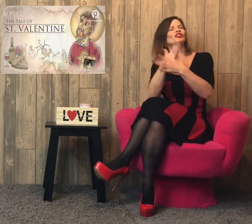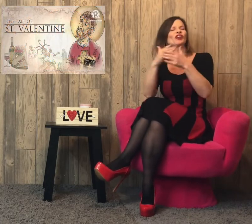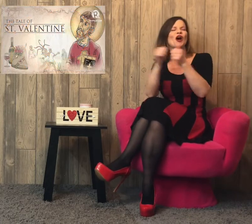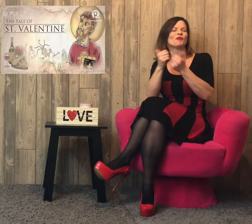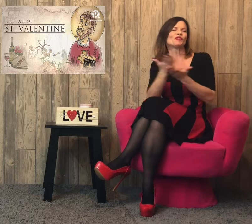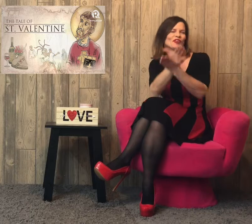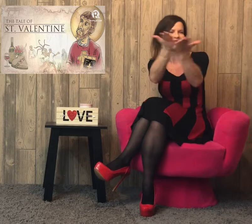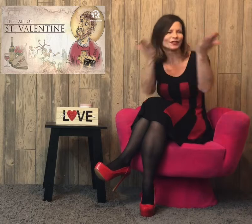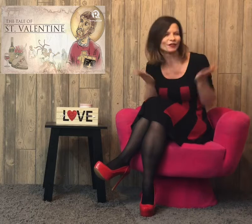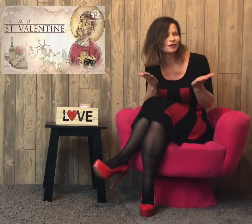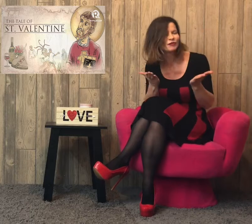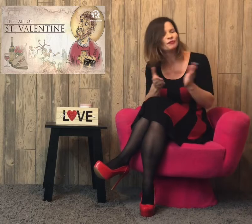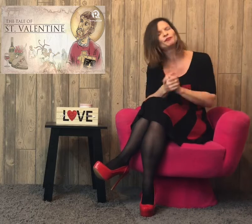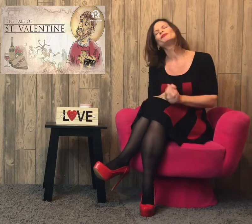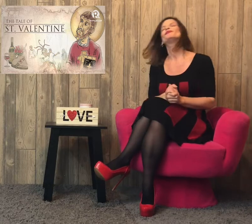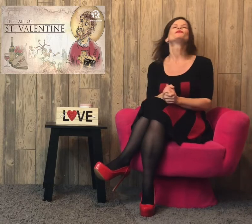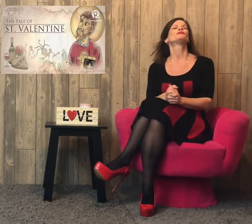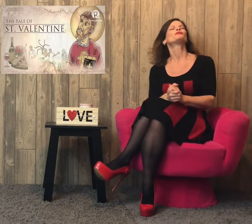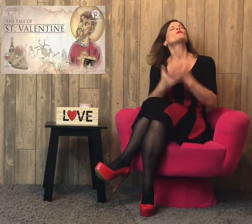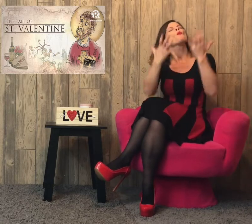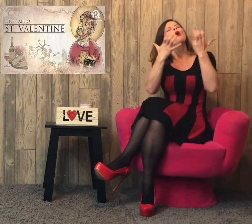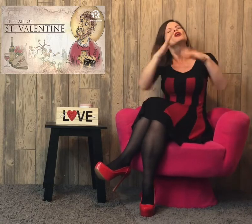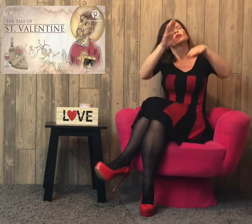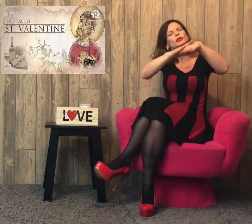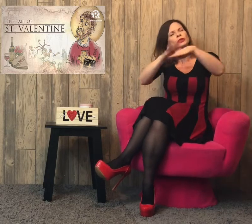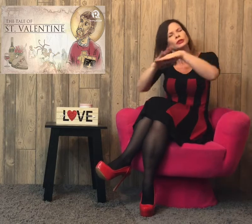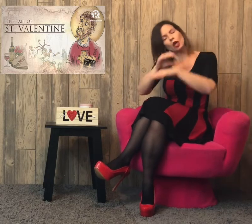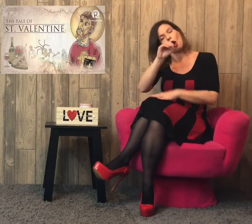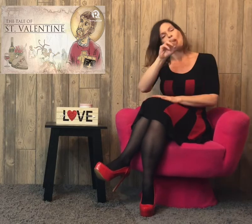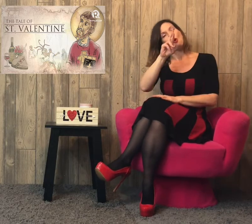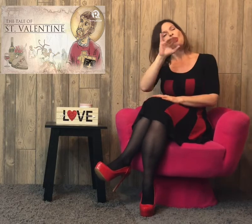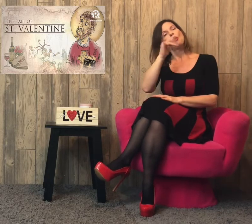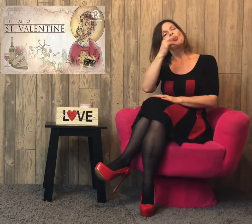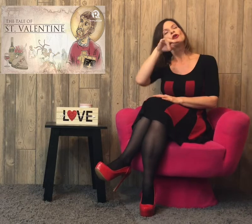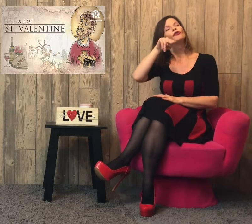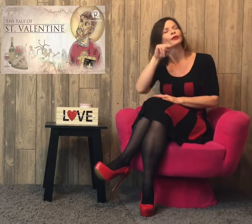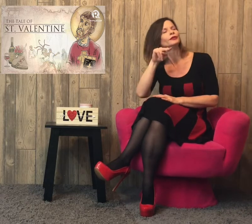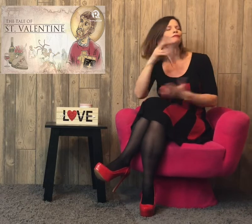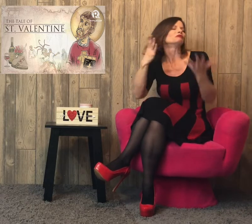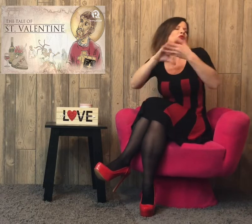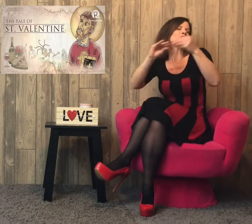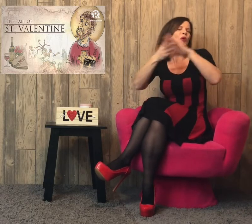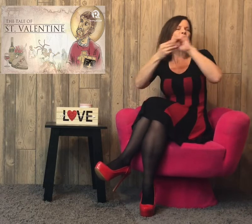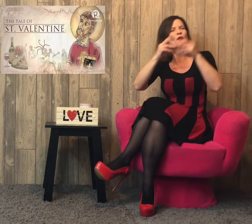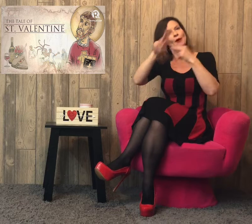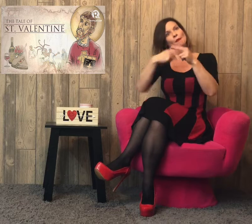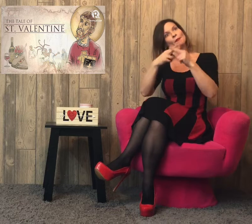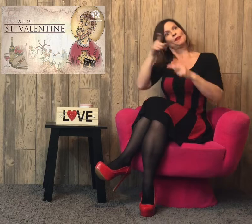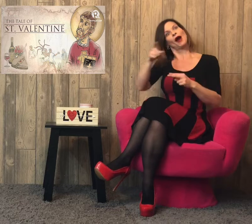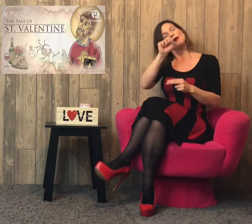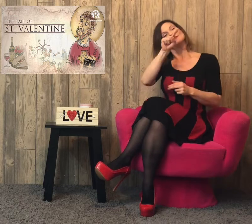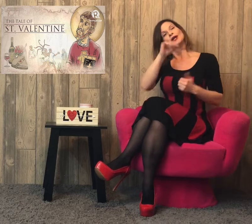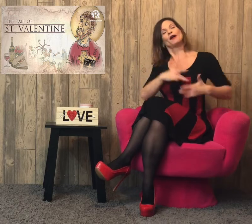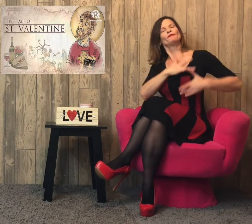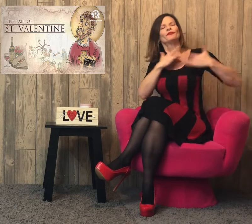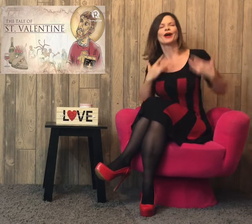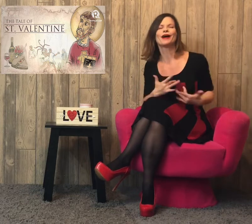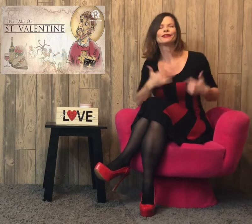And I wanted share it with you all. I want to let everyone know before I dive into the origin of the story about St. Valentine,